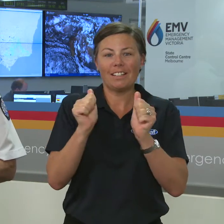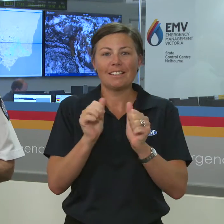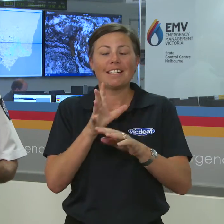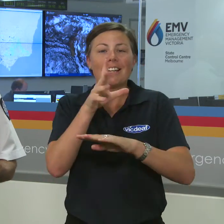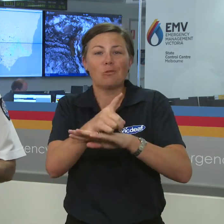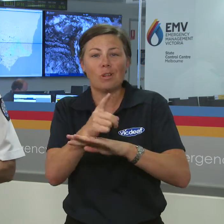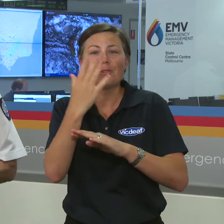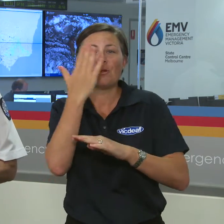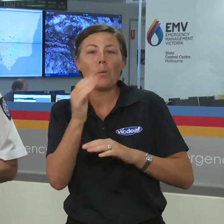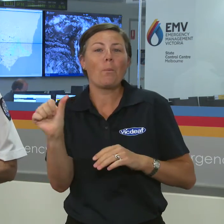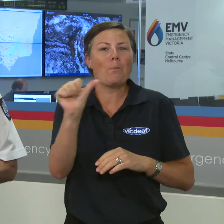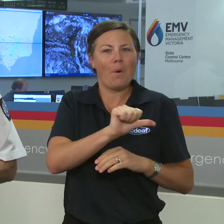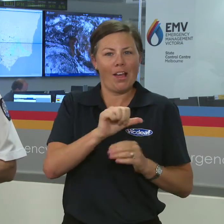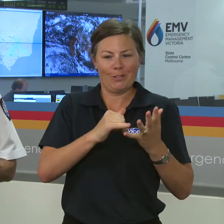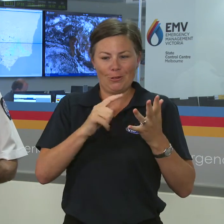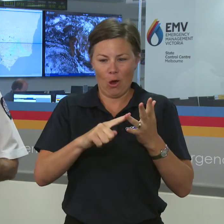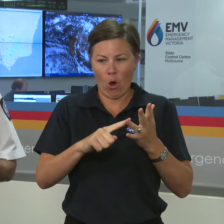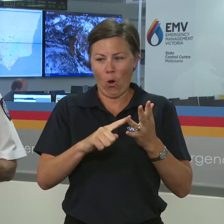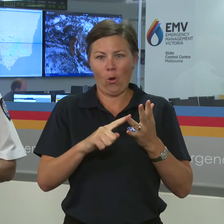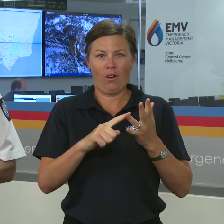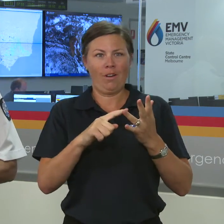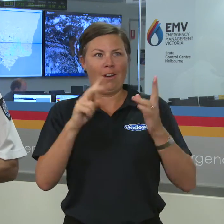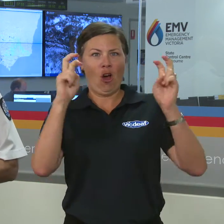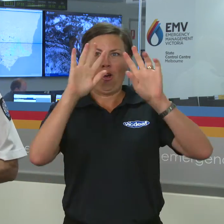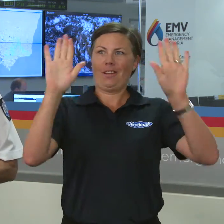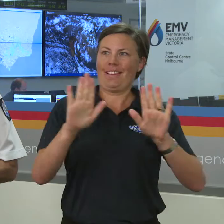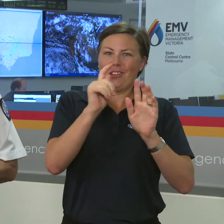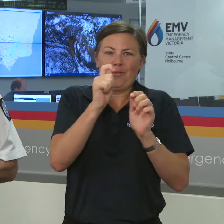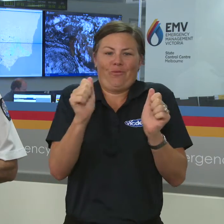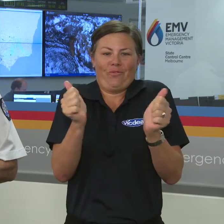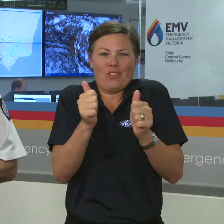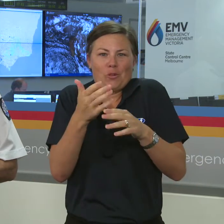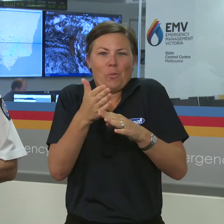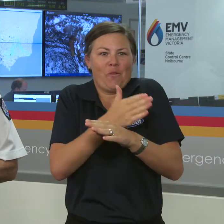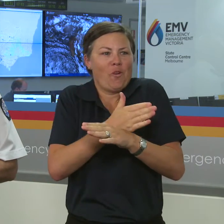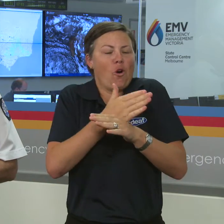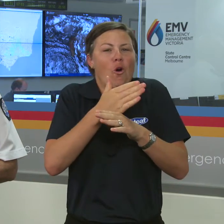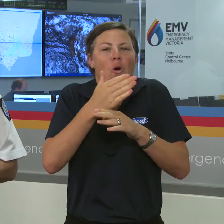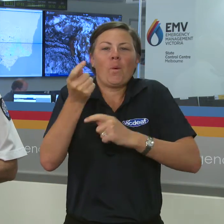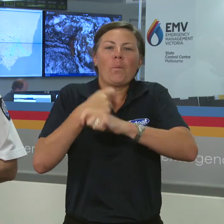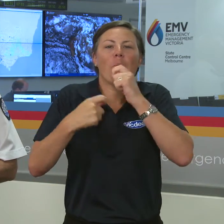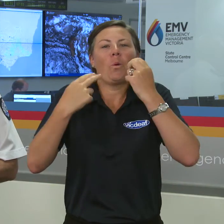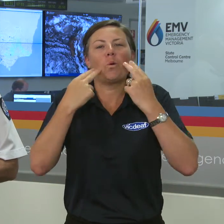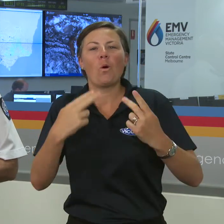So it’s the end of something. It’s the end of the summer holiday period, before we go back into true normality with schools back.